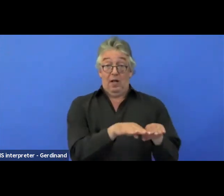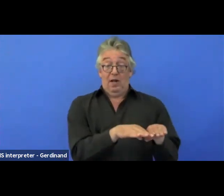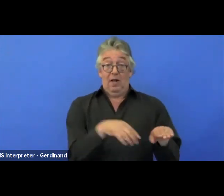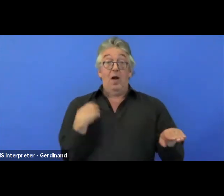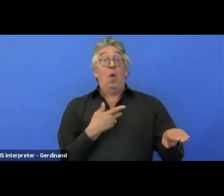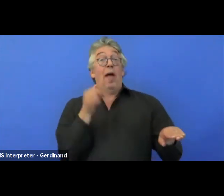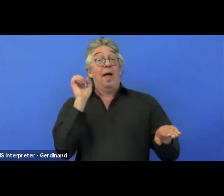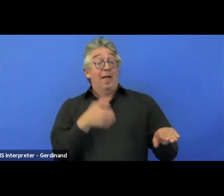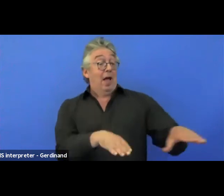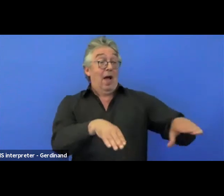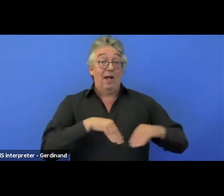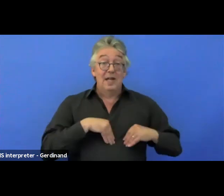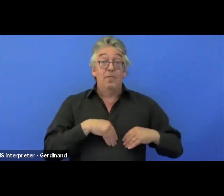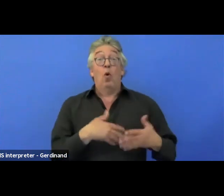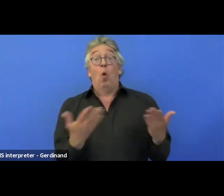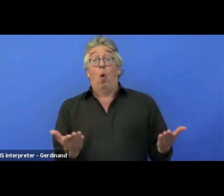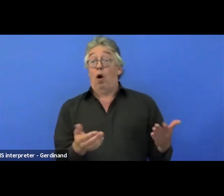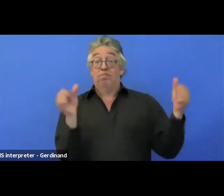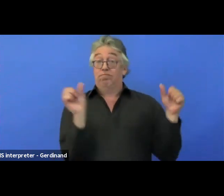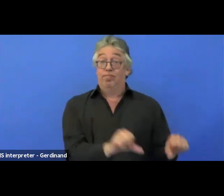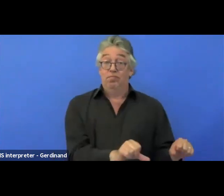As consumers, we can support it or not.